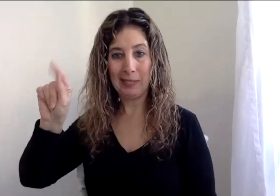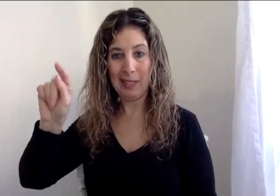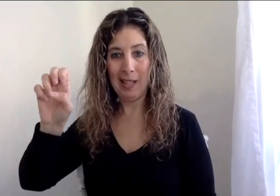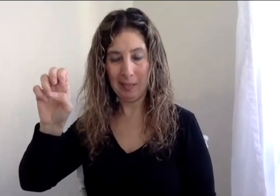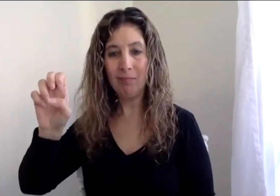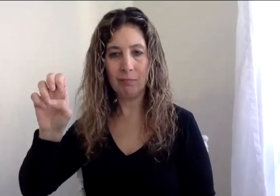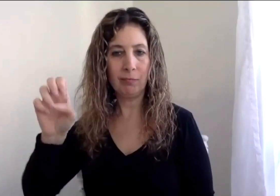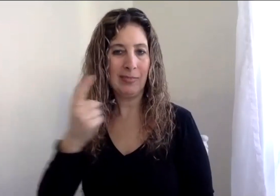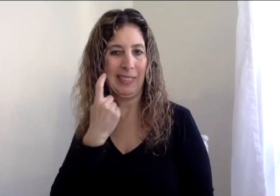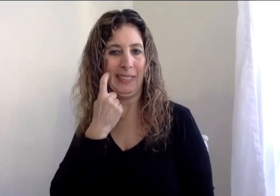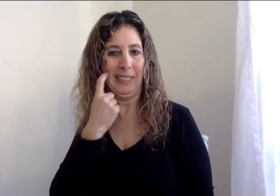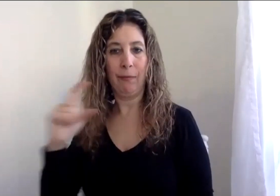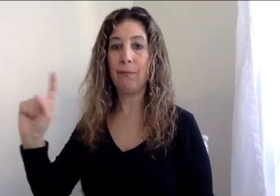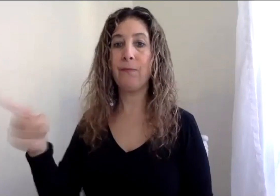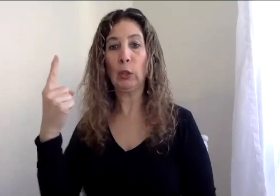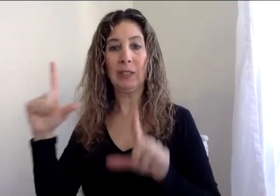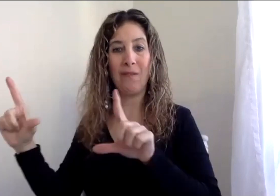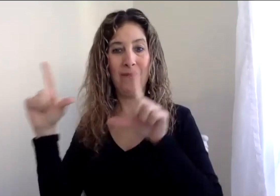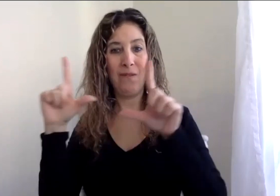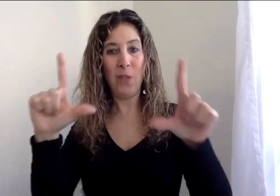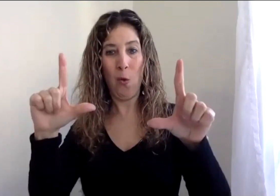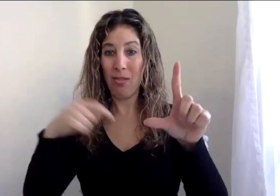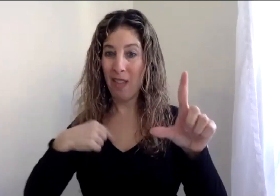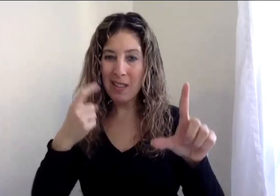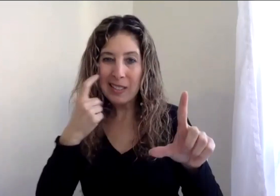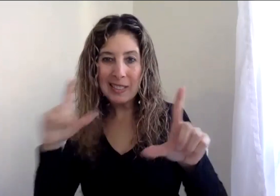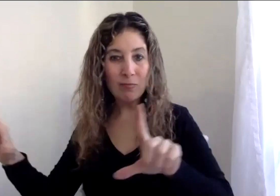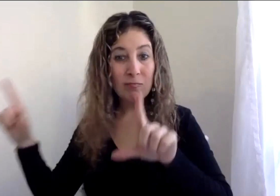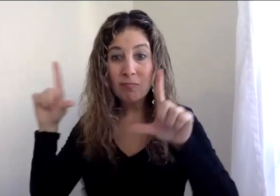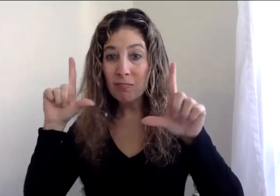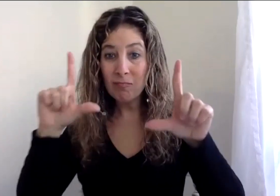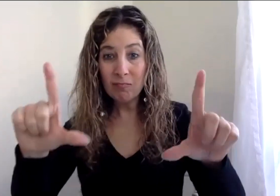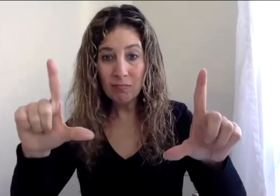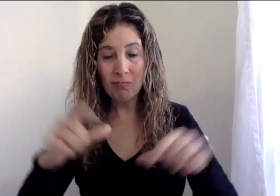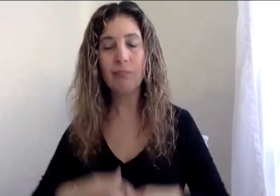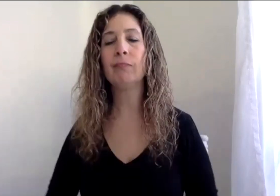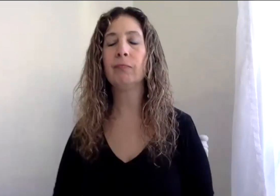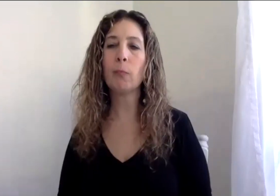and today's post I want to update you on issues related to the first post